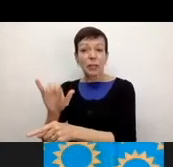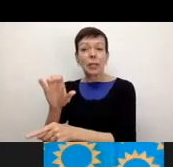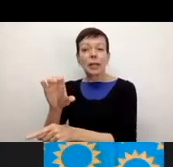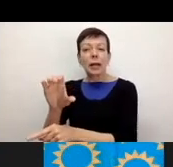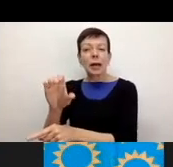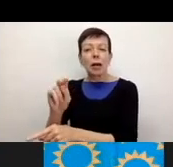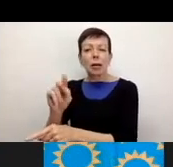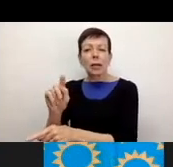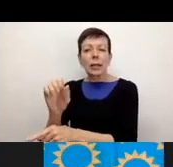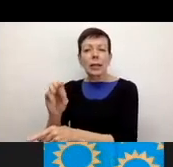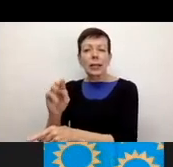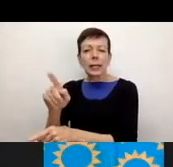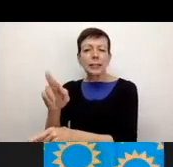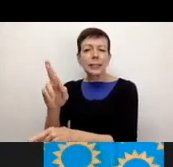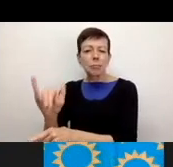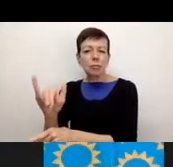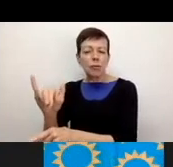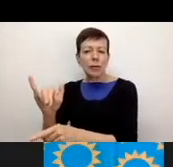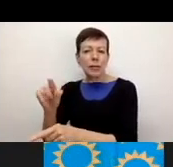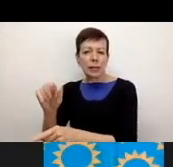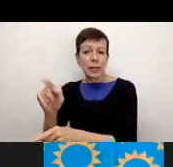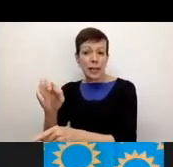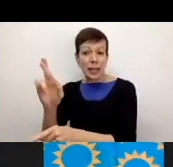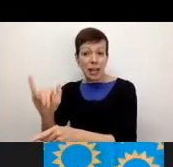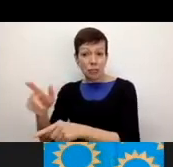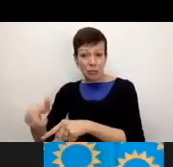And so I am planning to get in touch with Melissa to see whether it's possible that